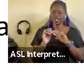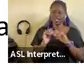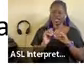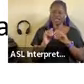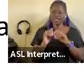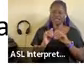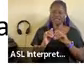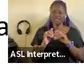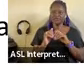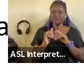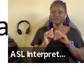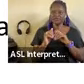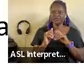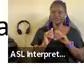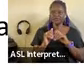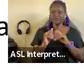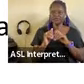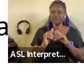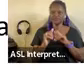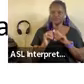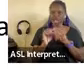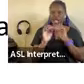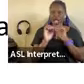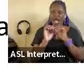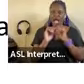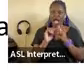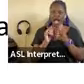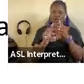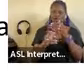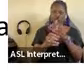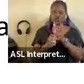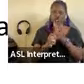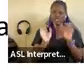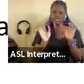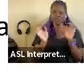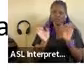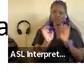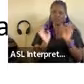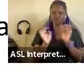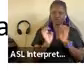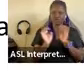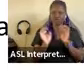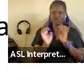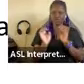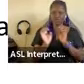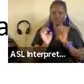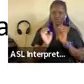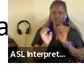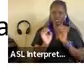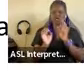available through the Kura Project, through DHS will be ending on June 30.